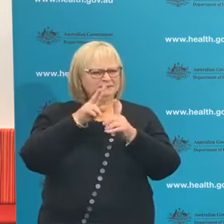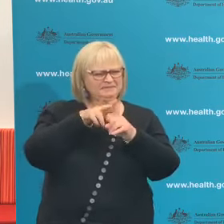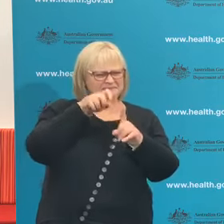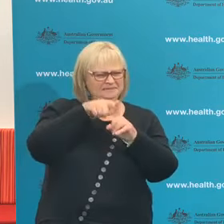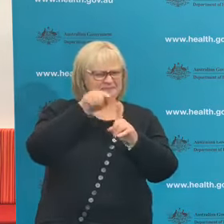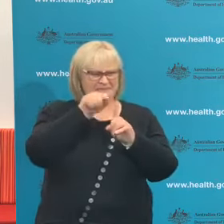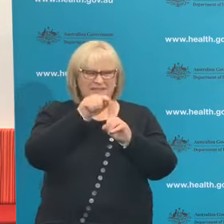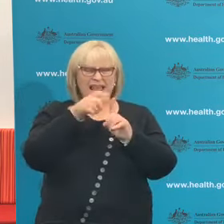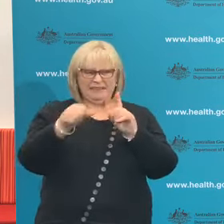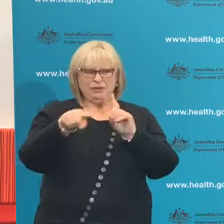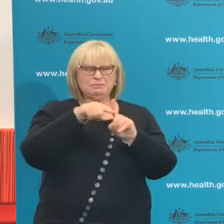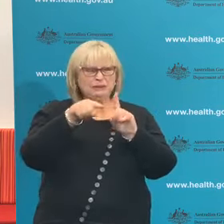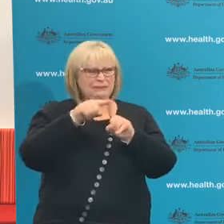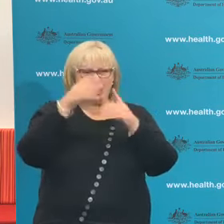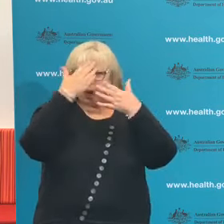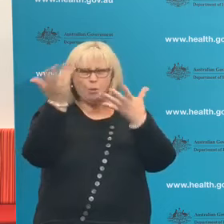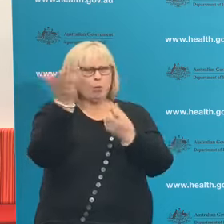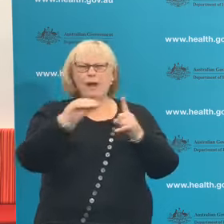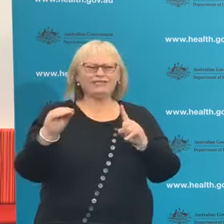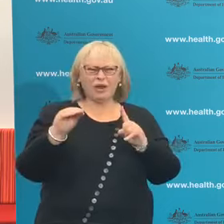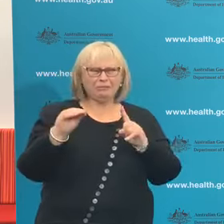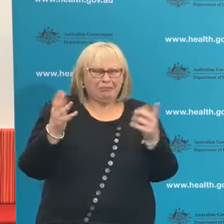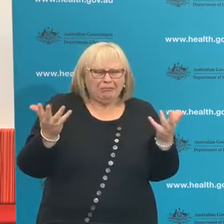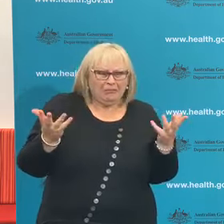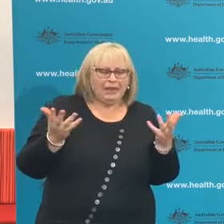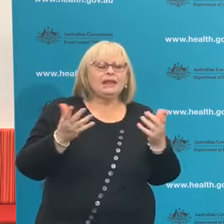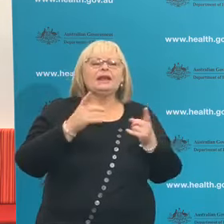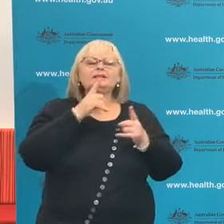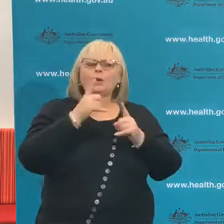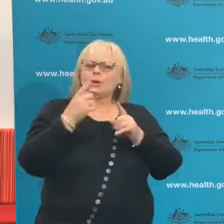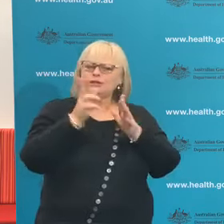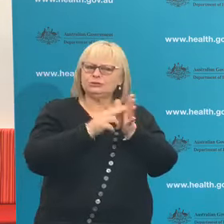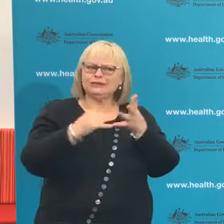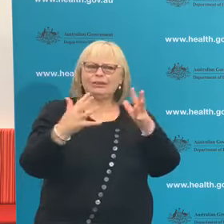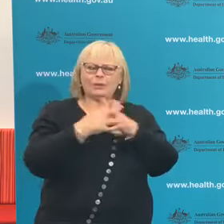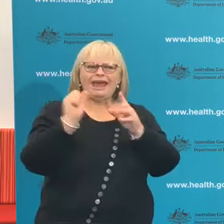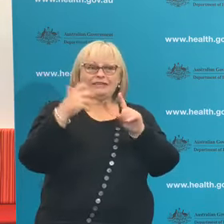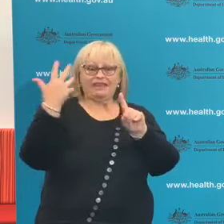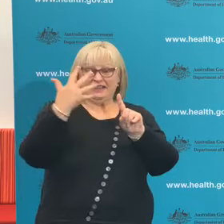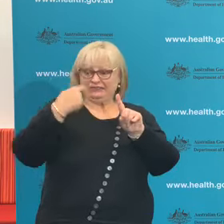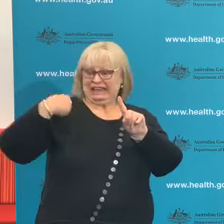In New South Wales, we've seen just 15 in the last week. Over the course of the weekend we've seen people out